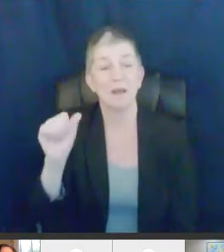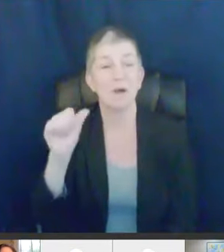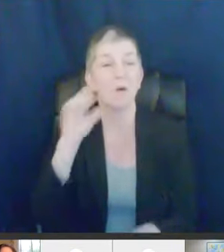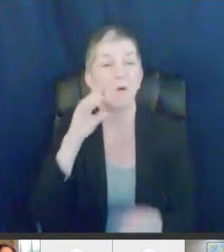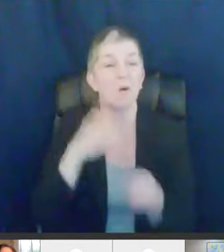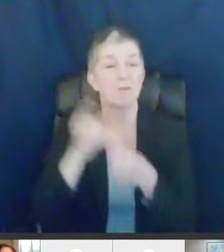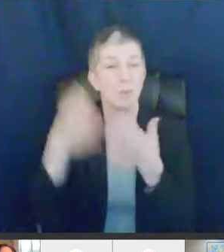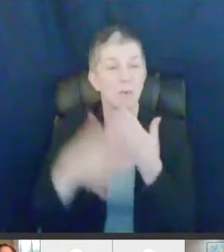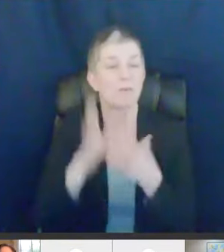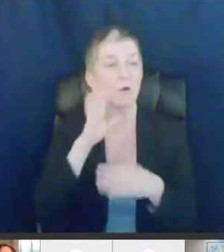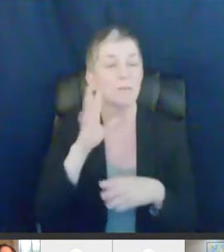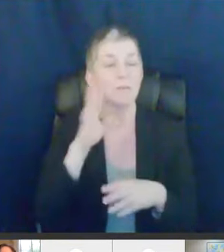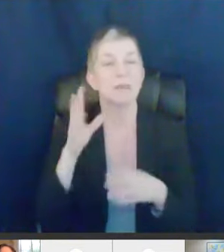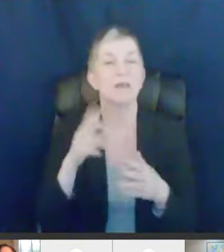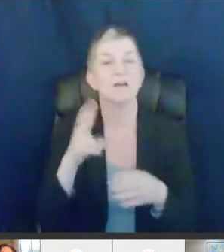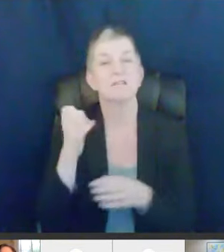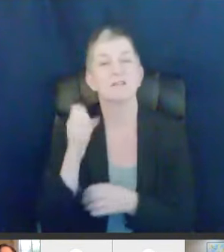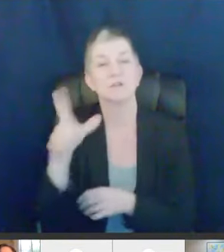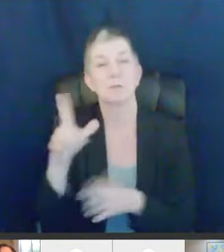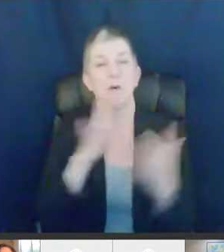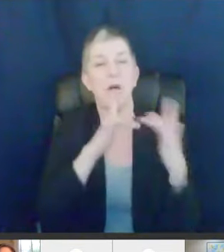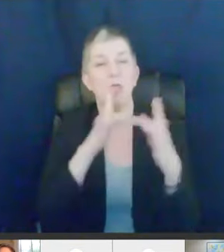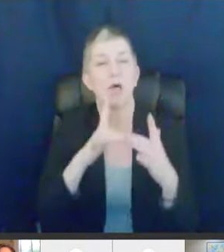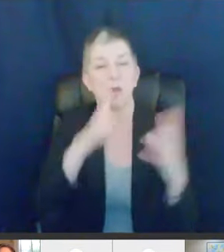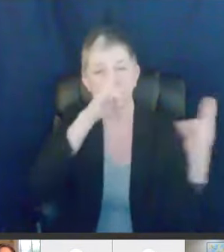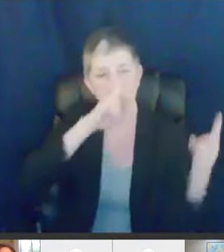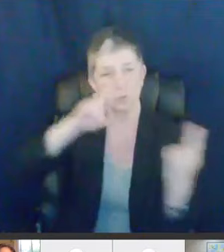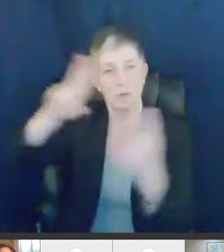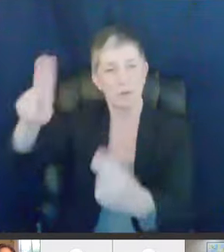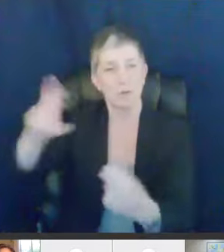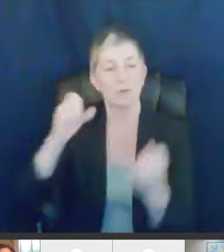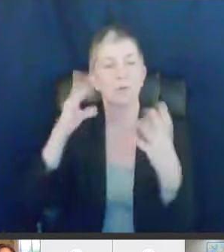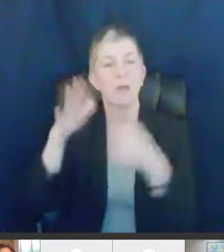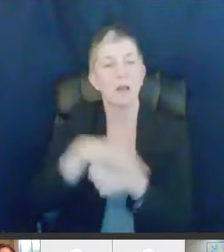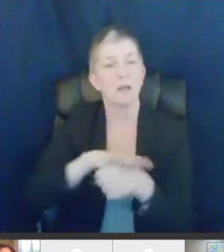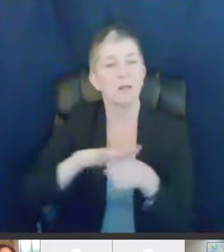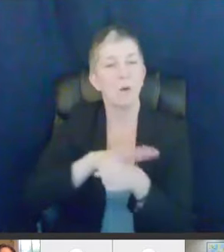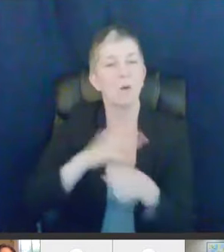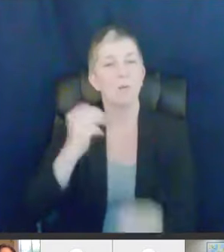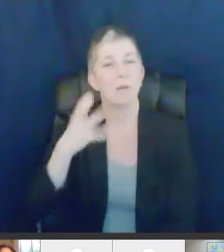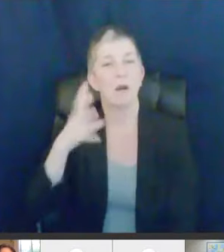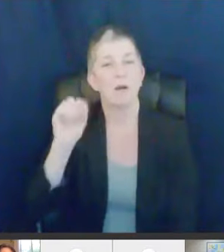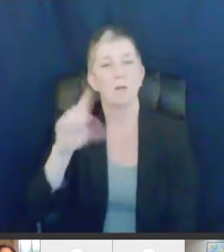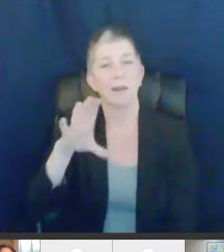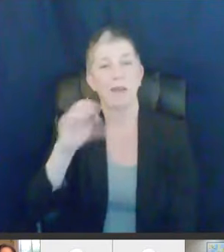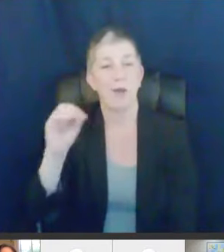tribute to many local Montgomery County veterans and then as we've also